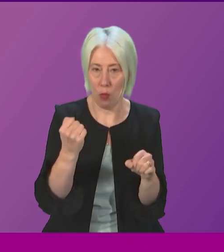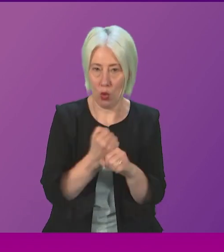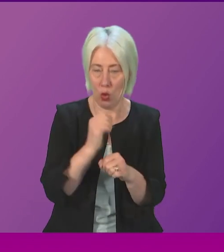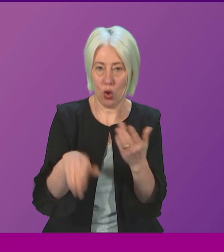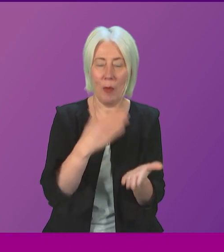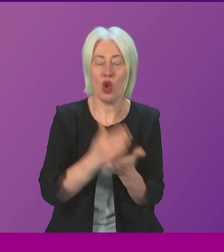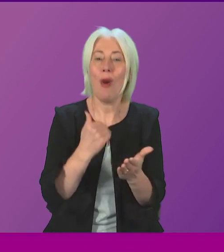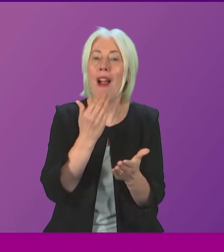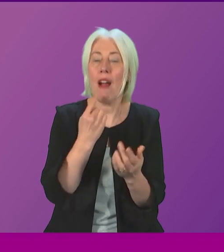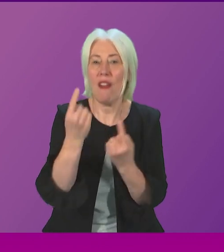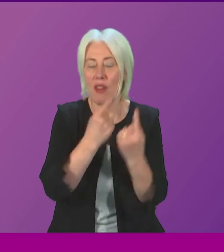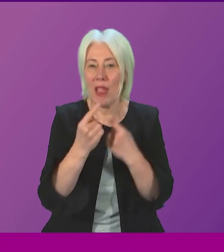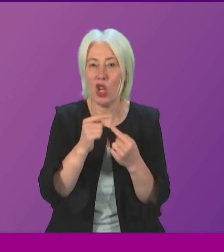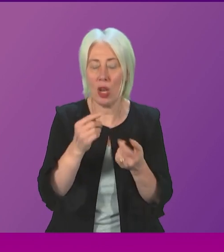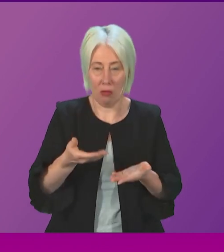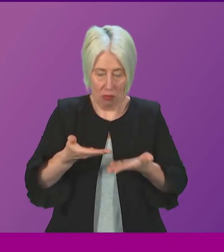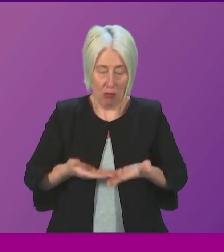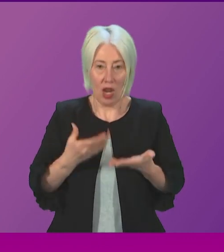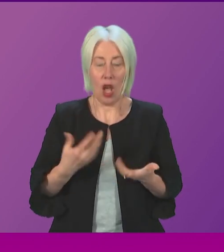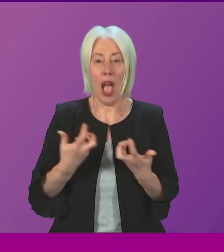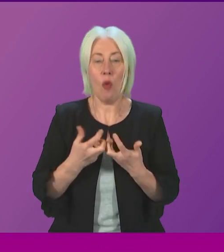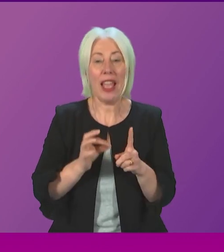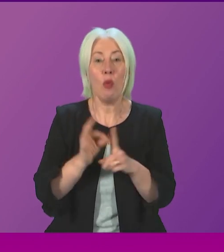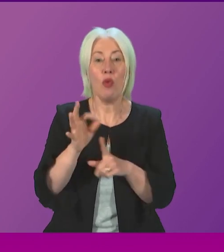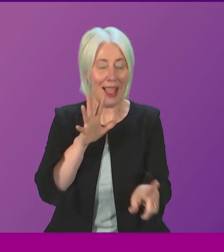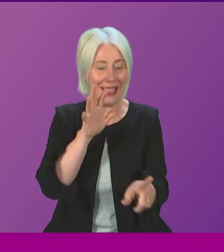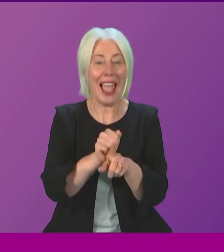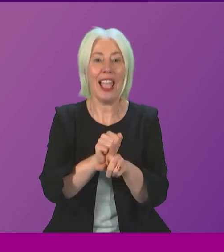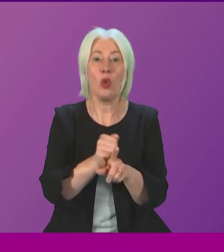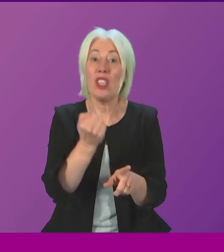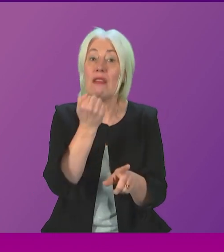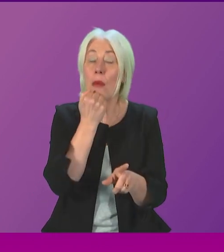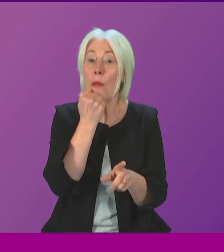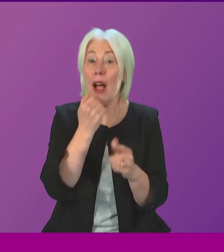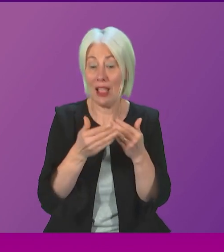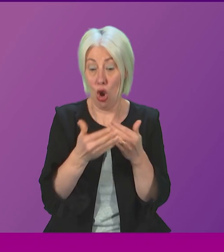have the data to hand to improve diagnosis rates as early as we possibly can for people with dementia.